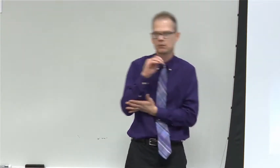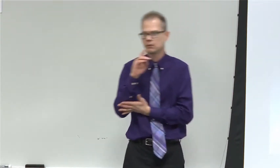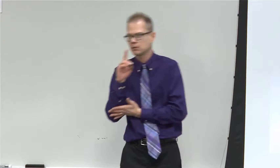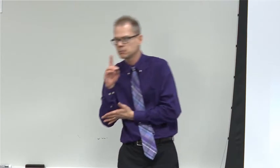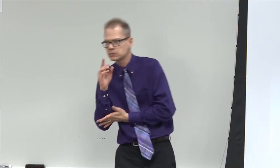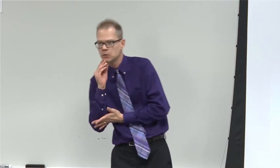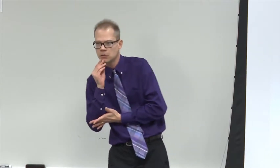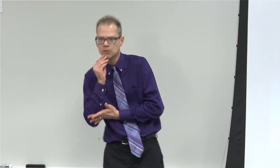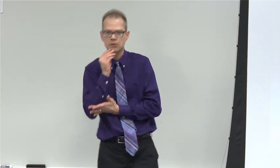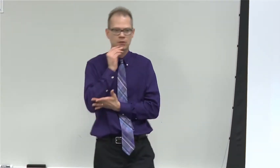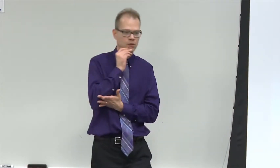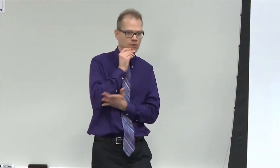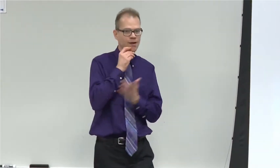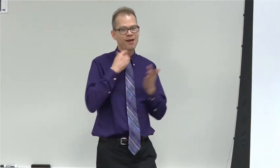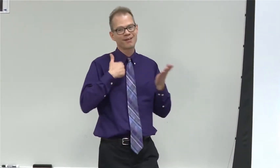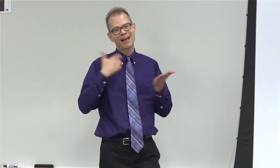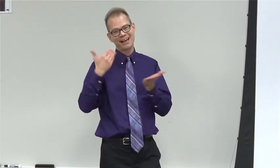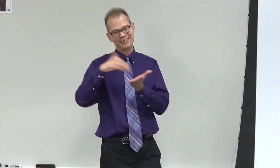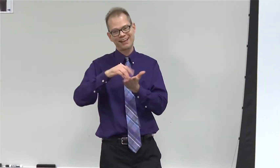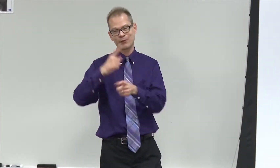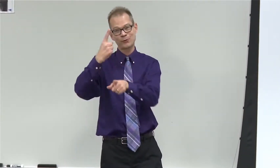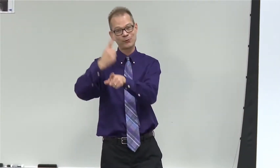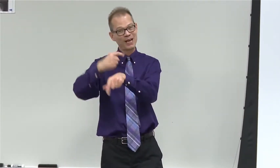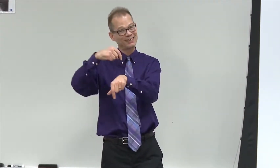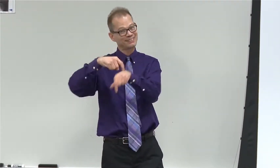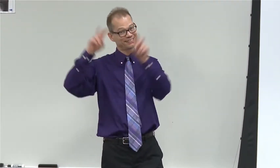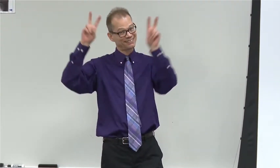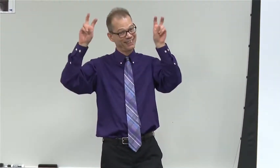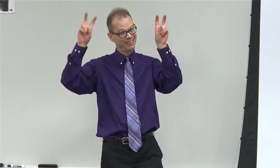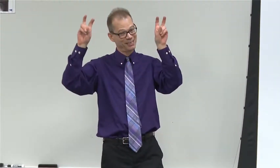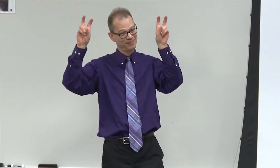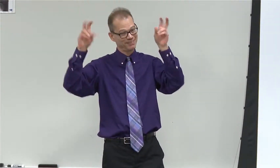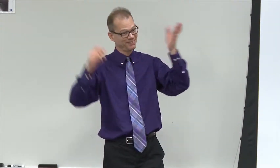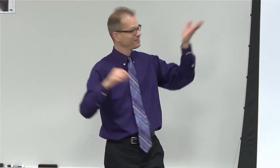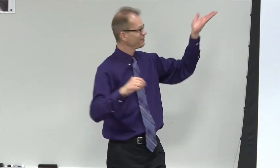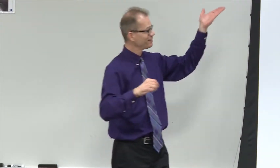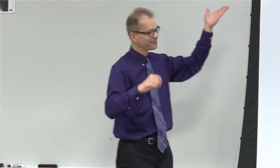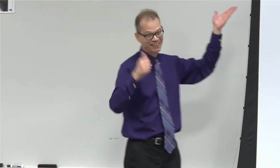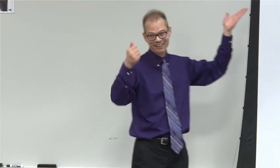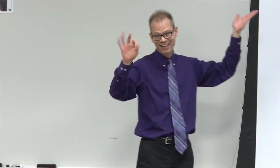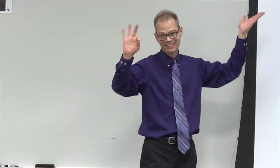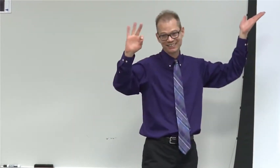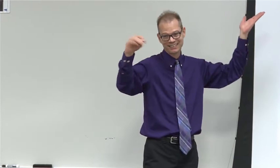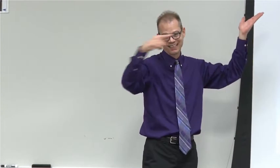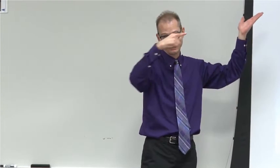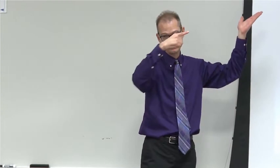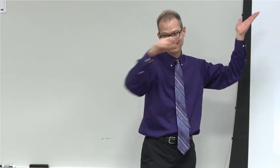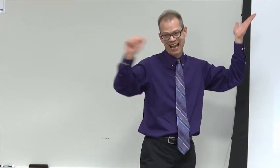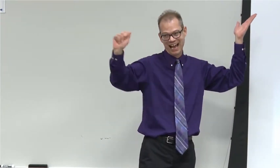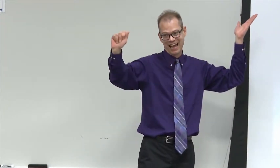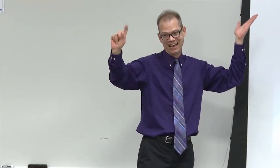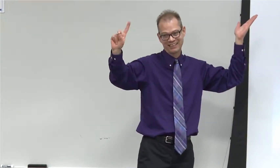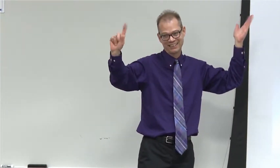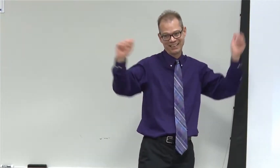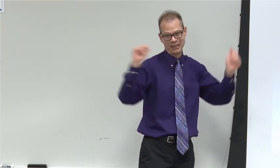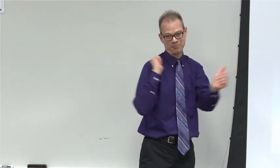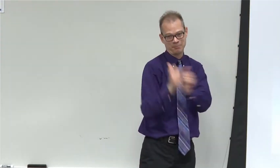Did I want to get my Ph.D.? Did I want to get my M.D.? Again, I was in the right time at the right place.